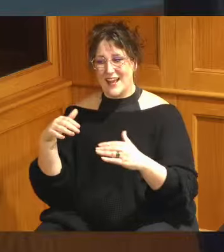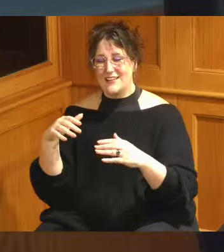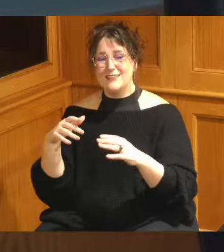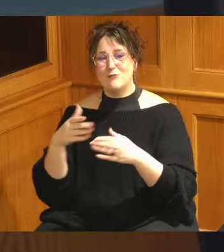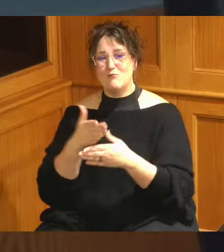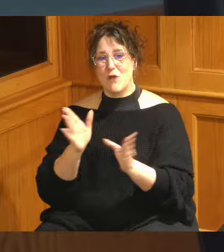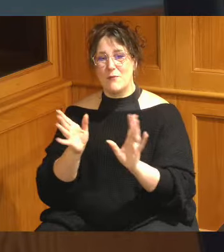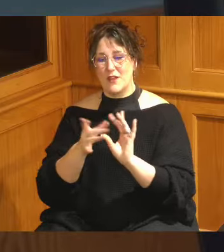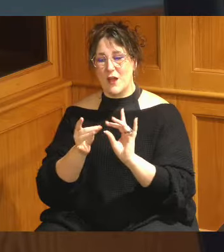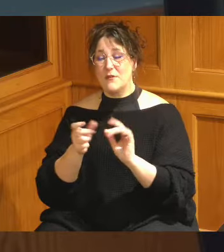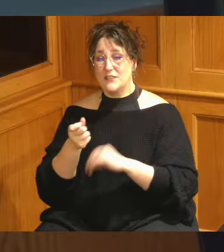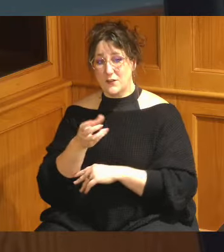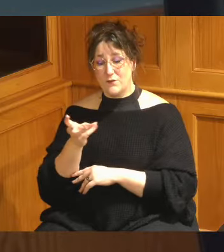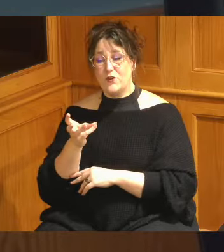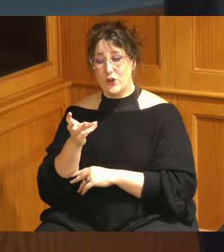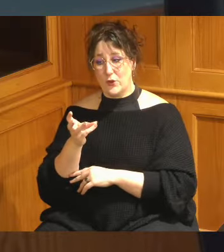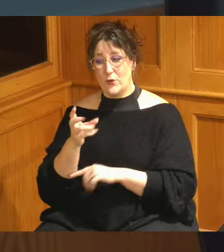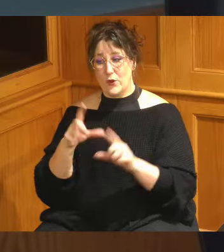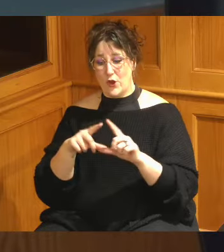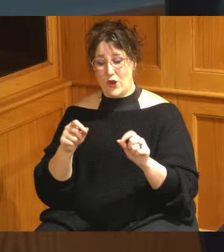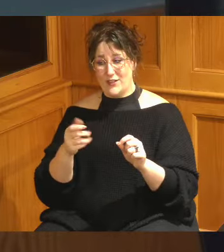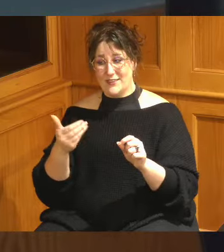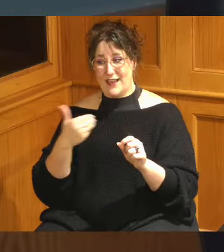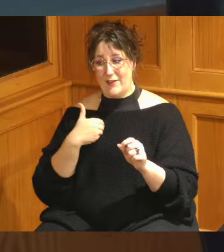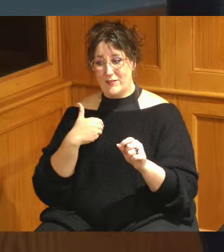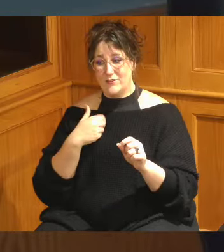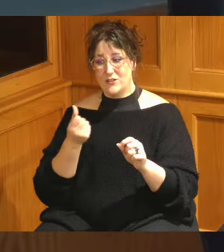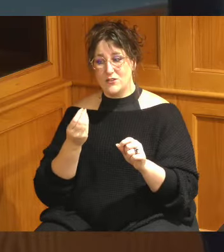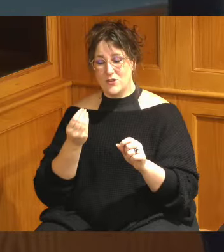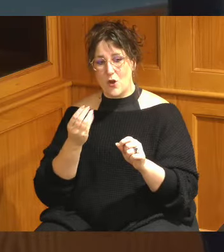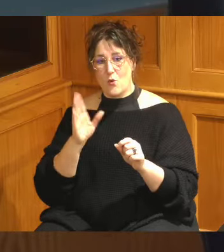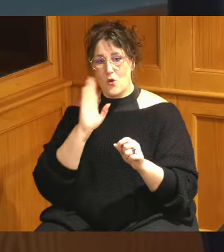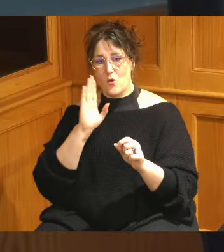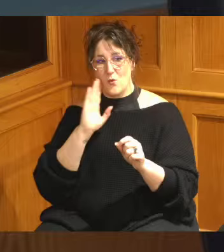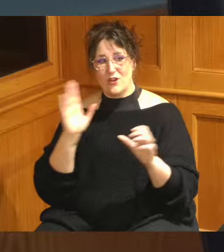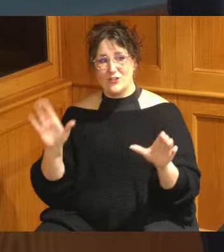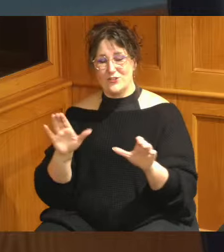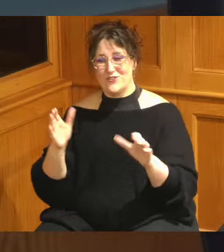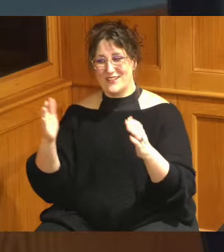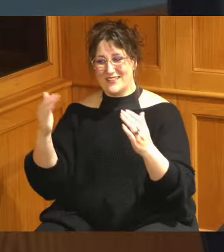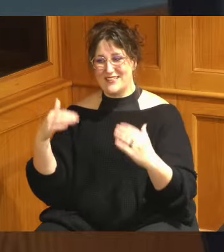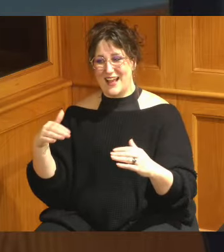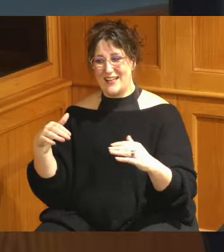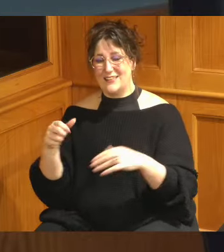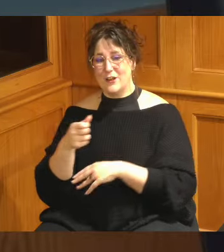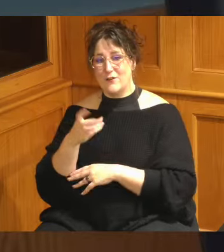And I do have a few public comment cards, so we will take them next. Got a few folks in the room